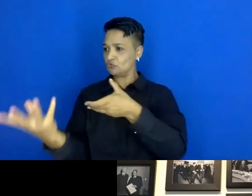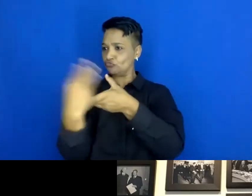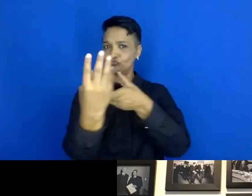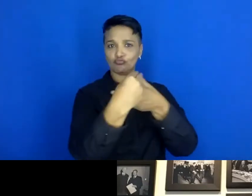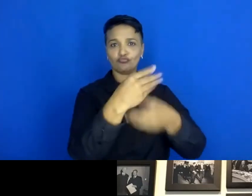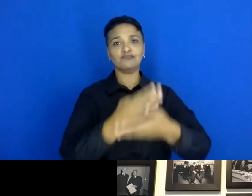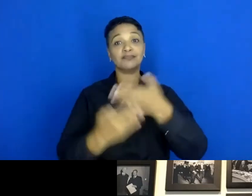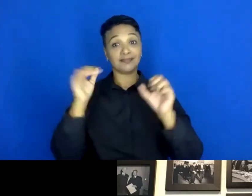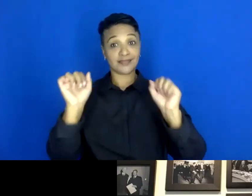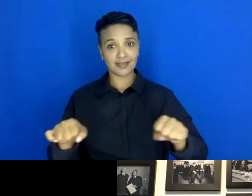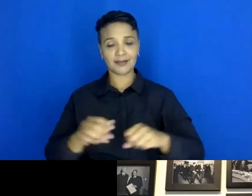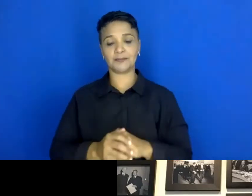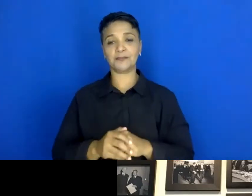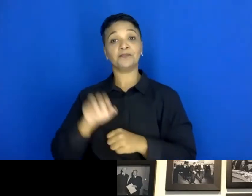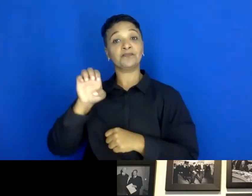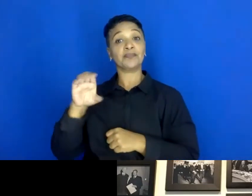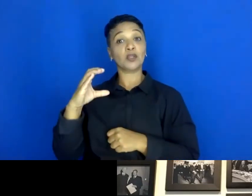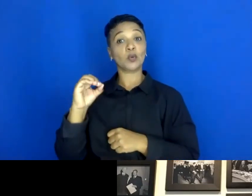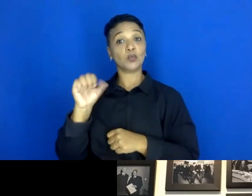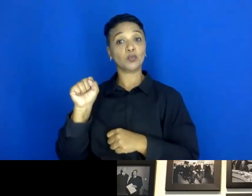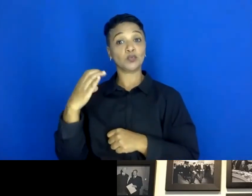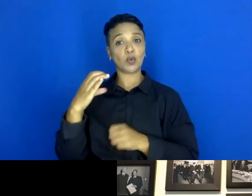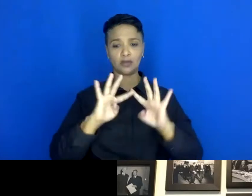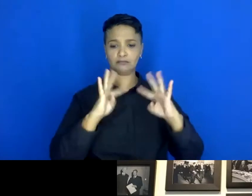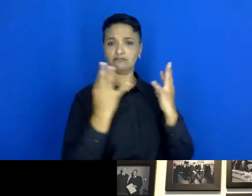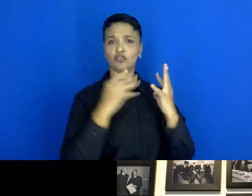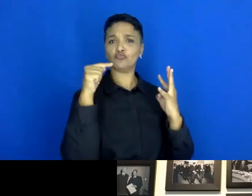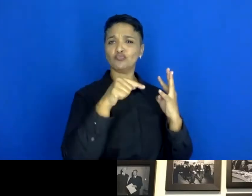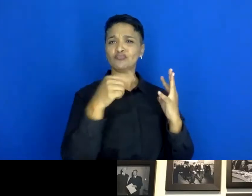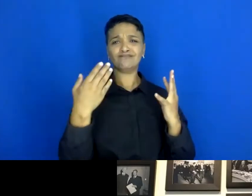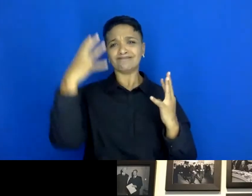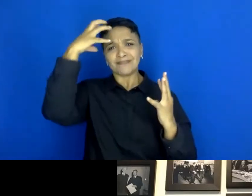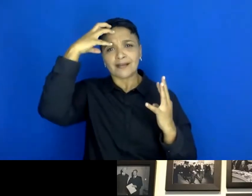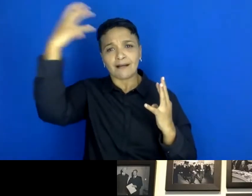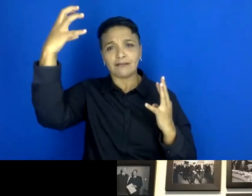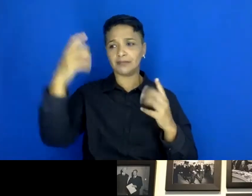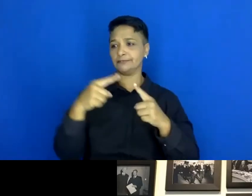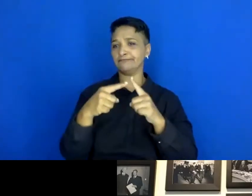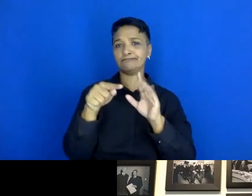leaders to engage with government representatives youth delegates policy makers and other relevant